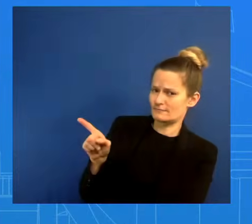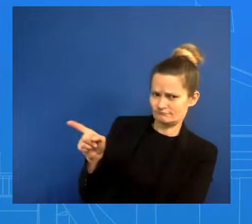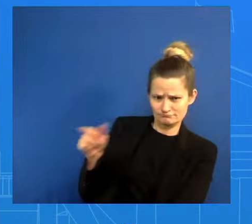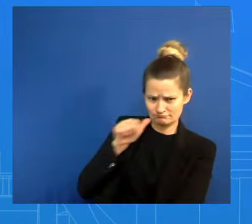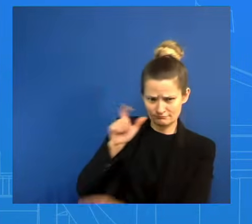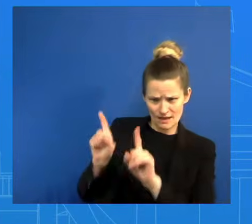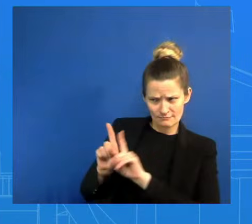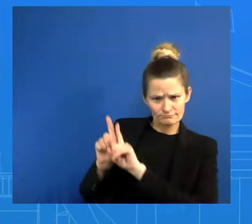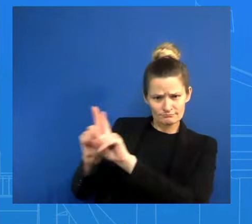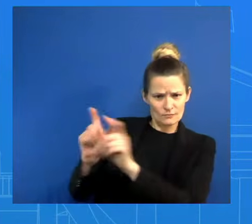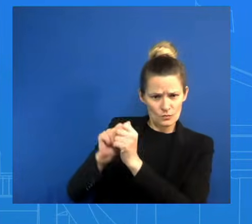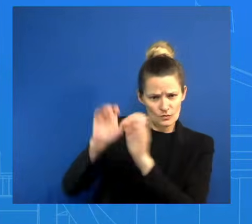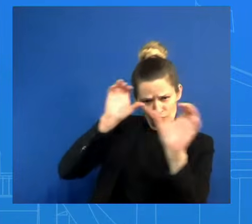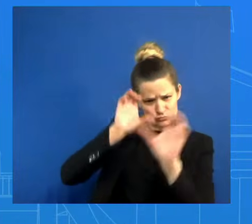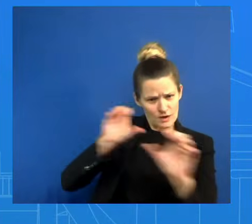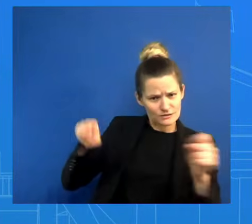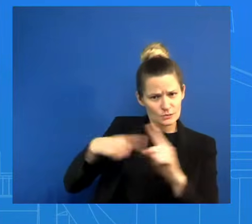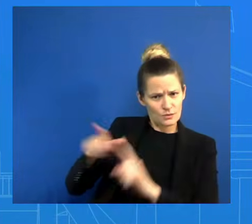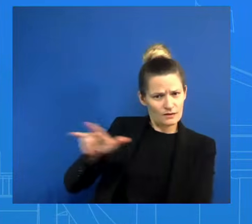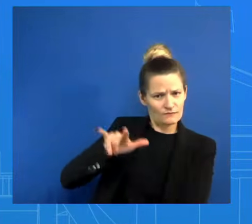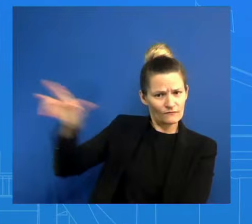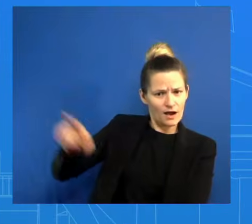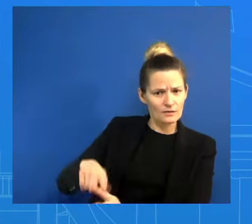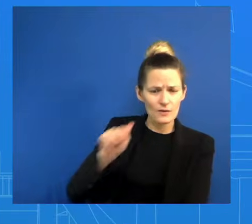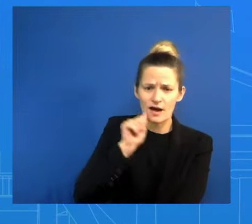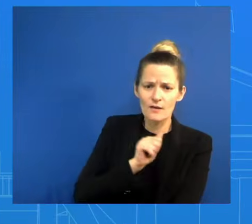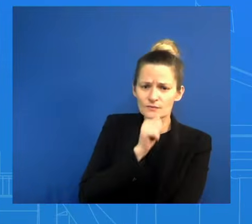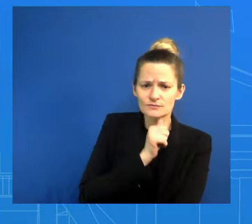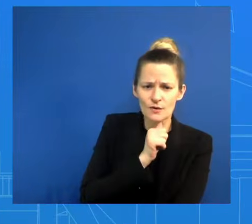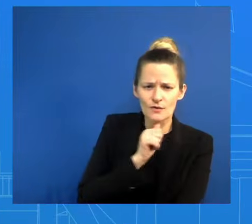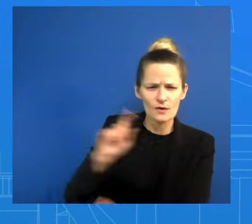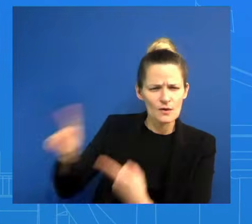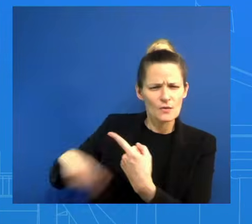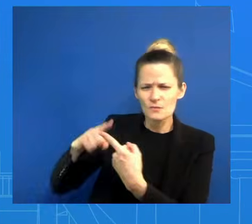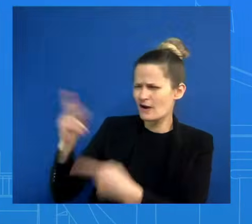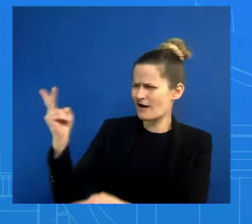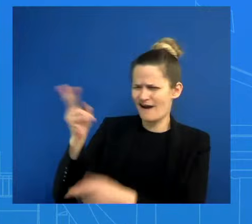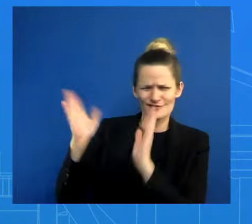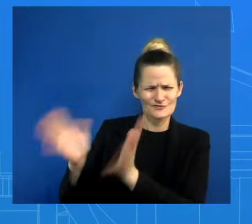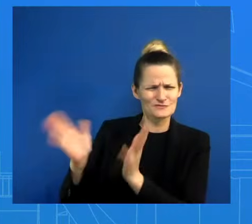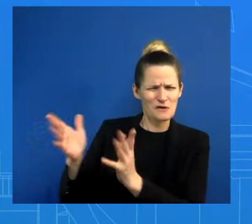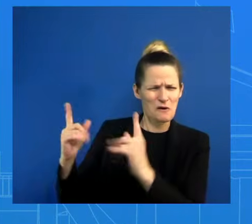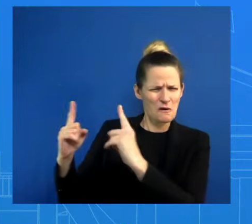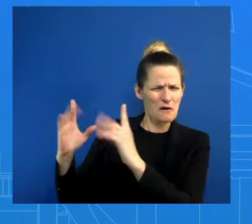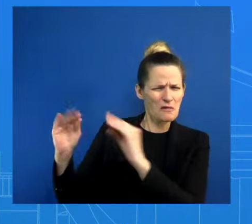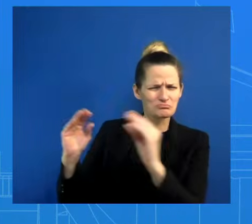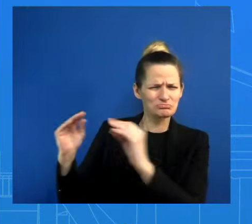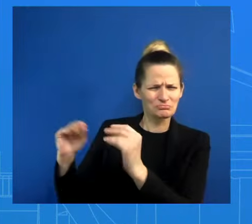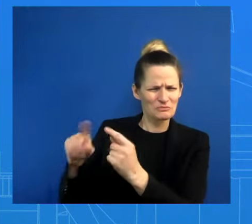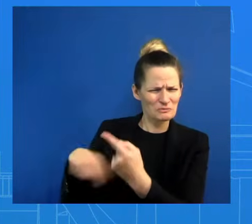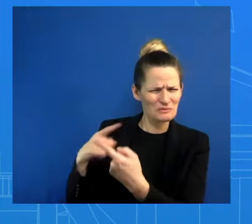Ms. Jean-Pierre: I don't have -- I don't have a -- the last time that they spoke. So, don't have anything to share with you